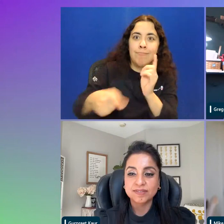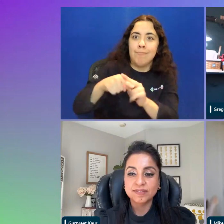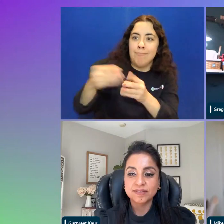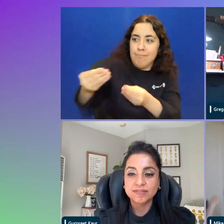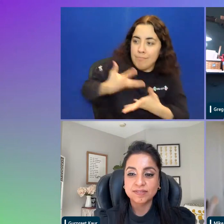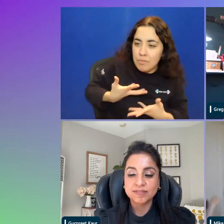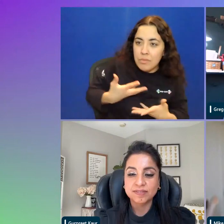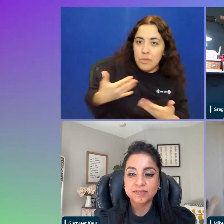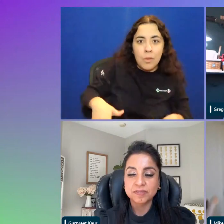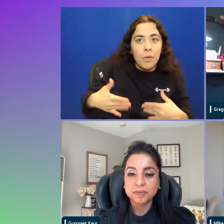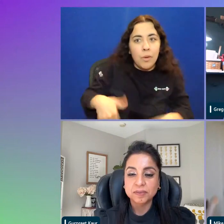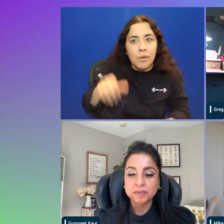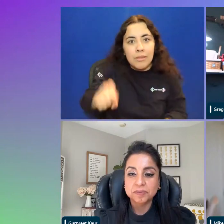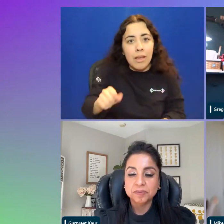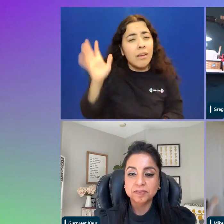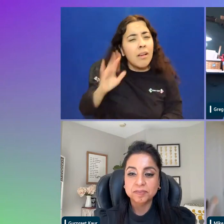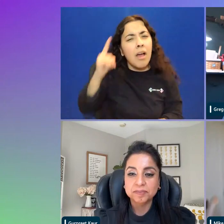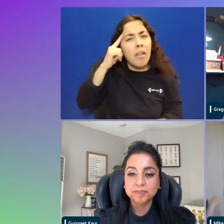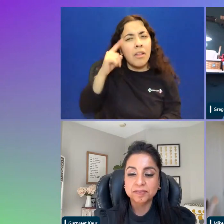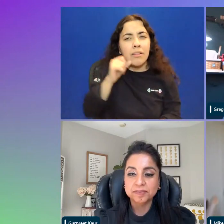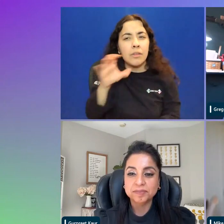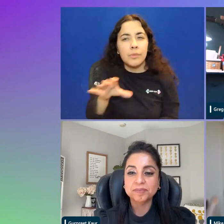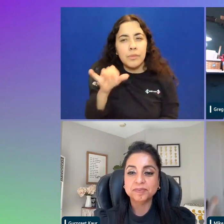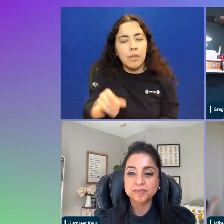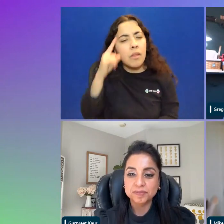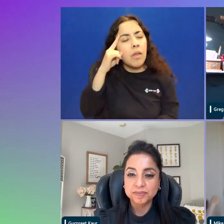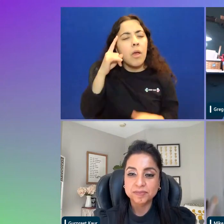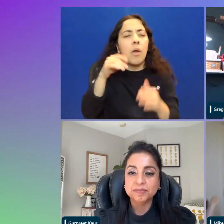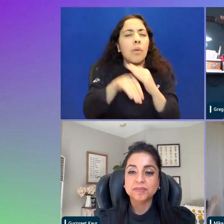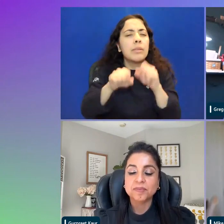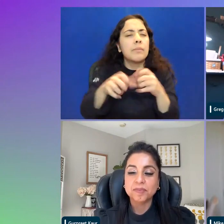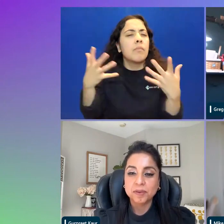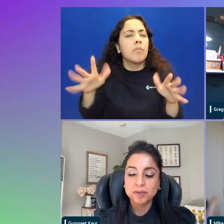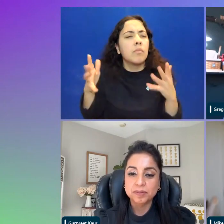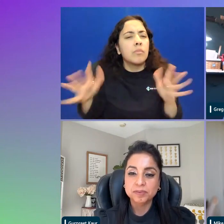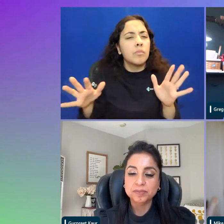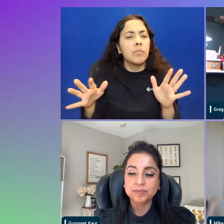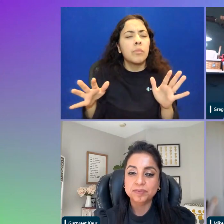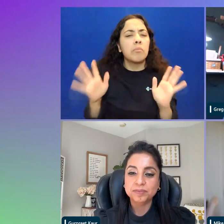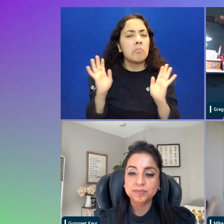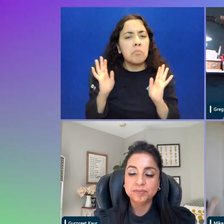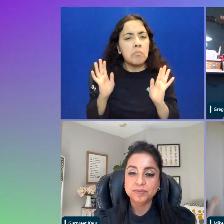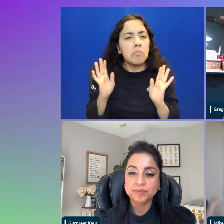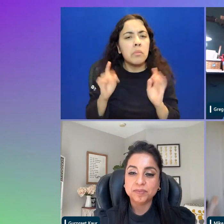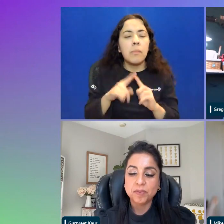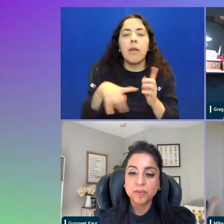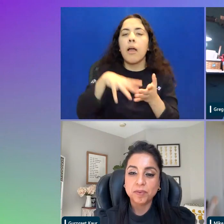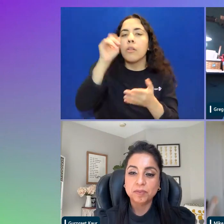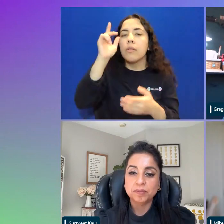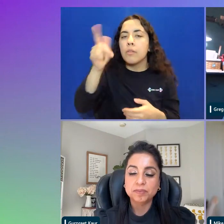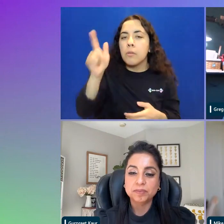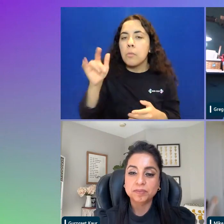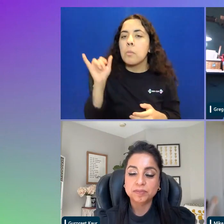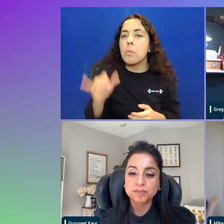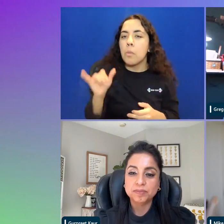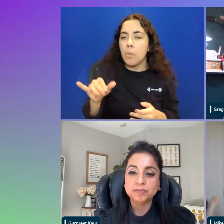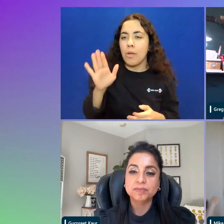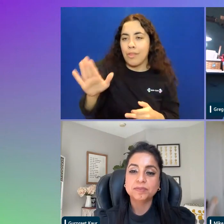that's what we were actually doing. I thought we were just talking about accessibility at the time, uh, in those trainings. But I learned later that they had a way different